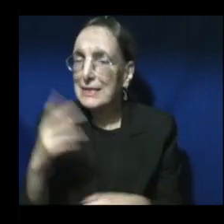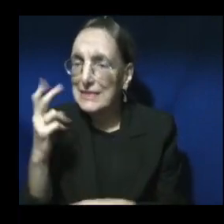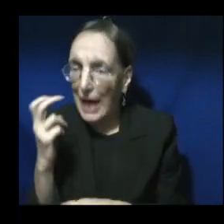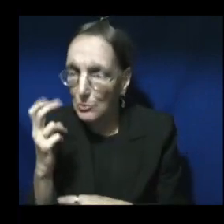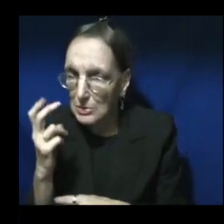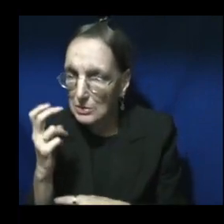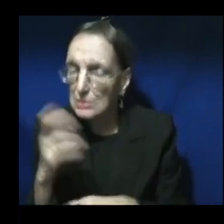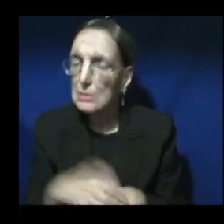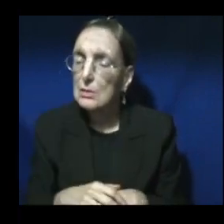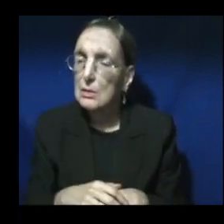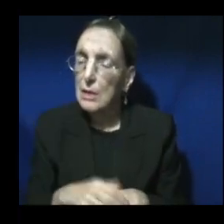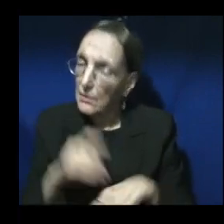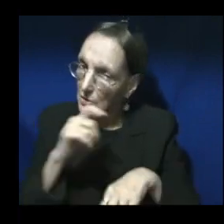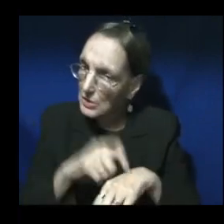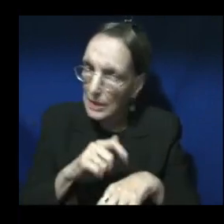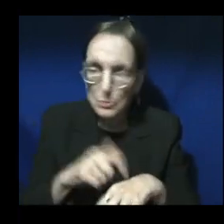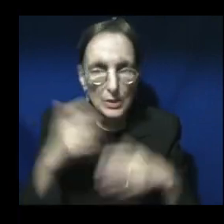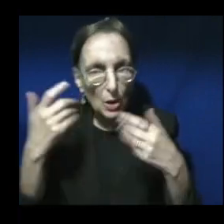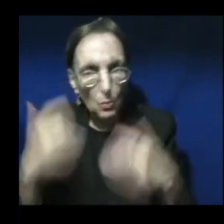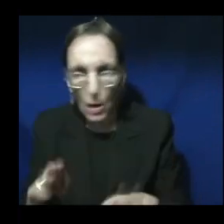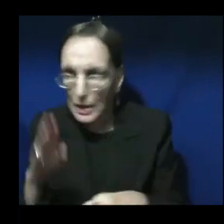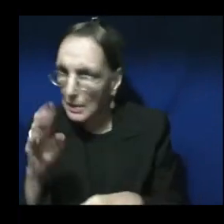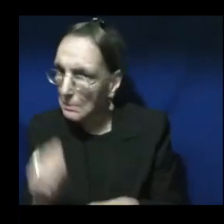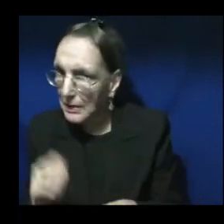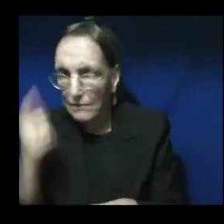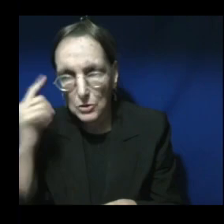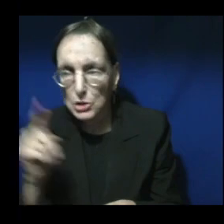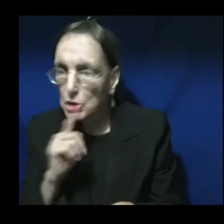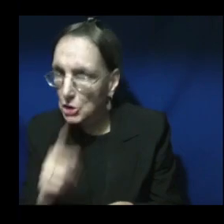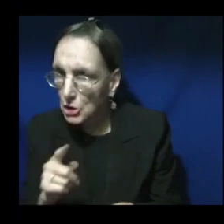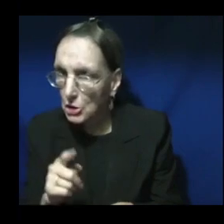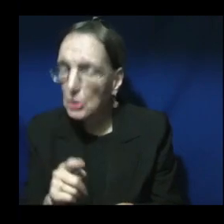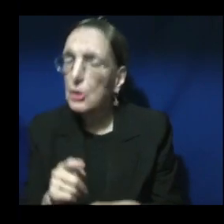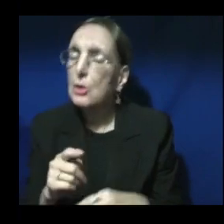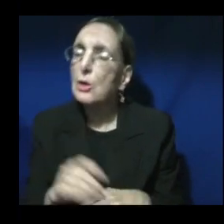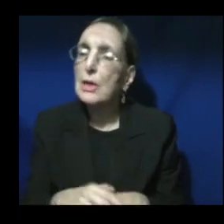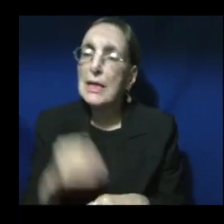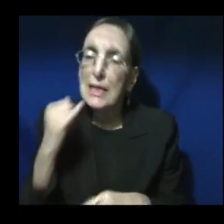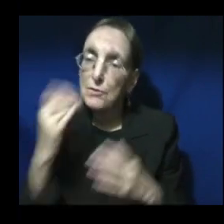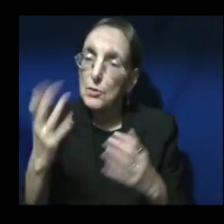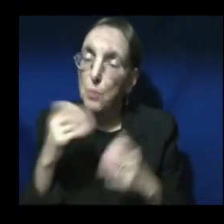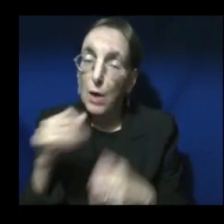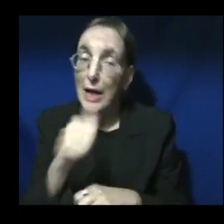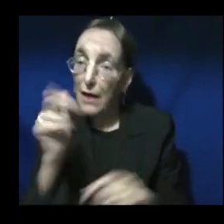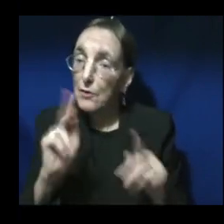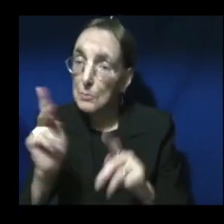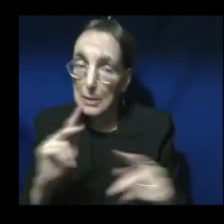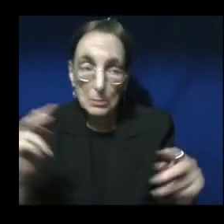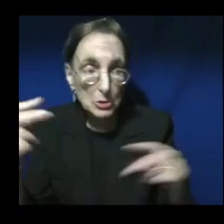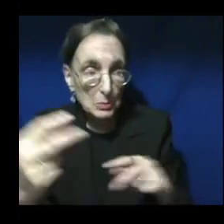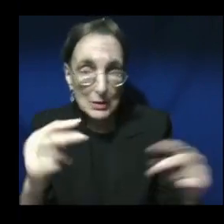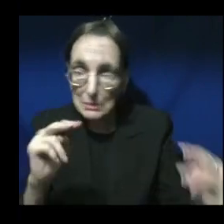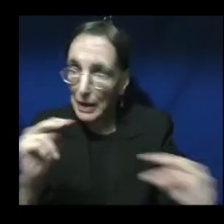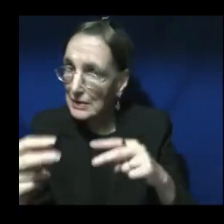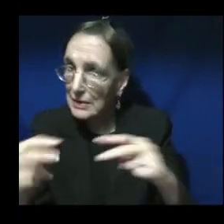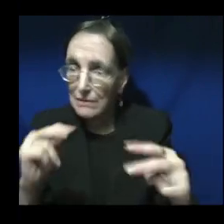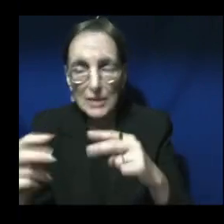uncertain, right? We want to get other people’s viewpoints. It’s not good to come out as certain, right? If we’re in a meeting, we say, “This is exactly what we should do. I think we should do